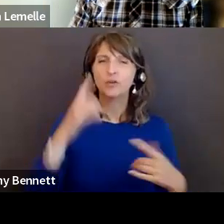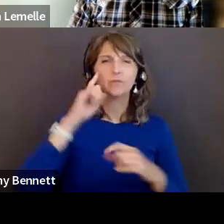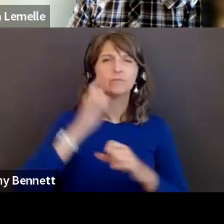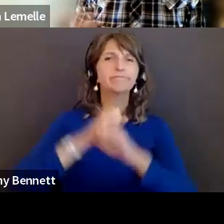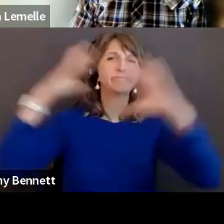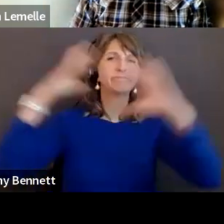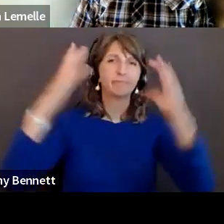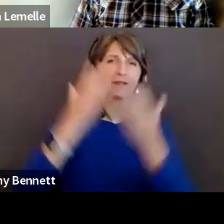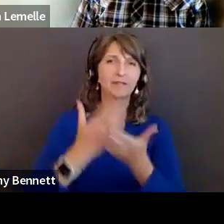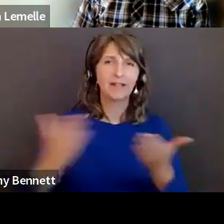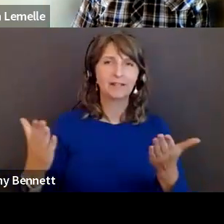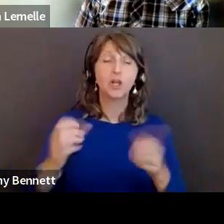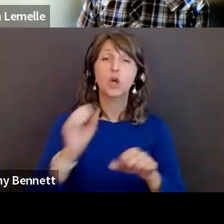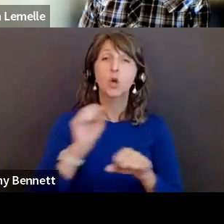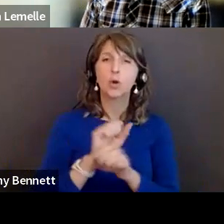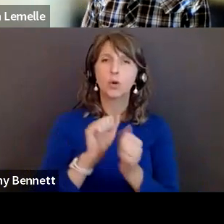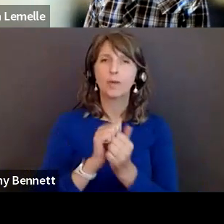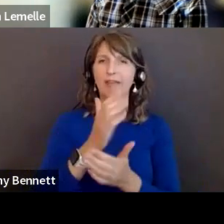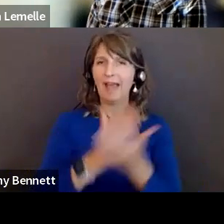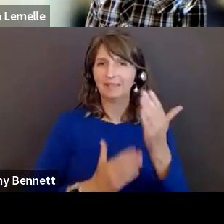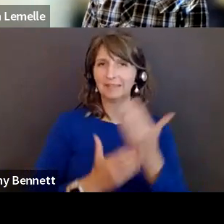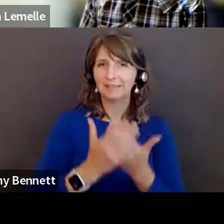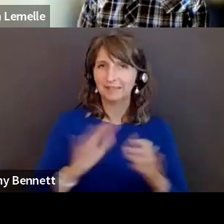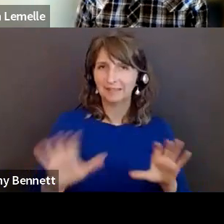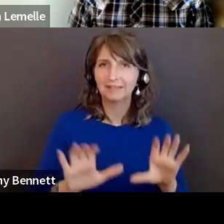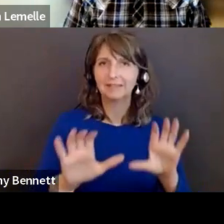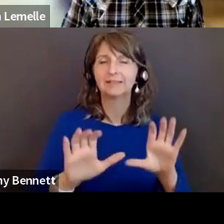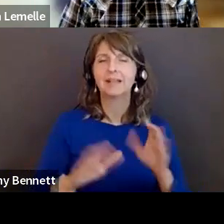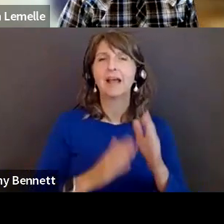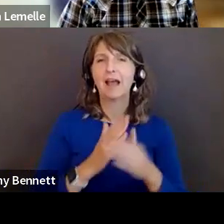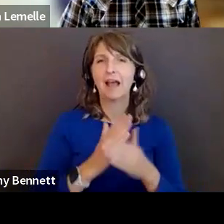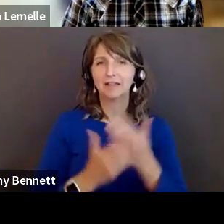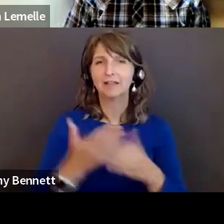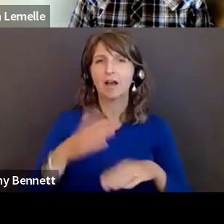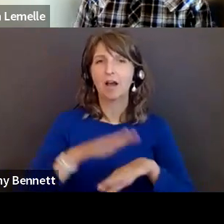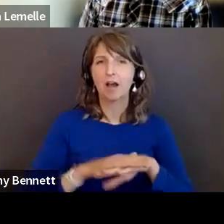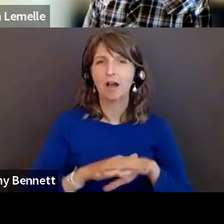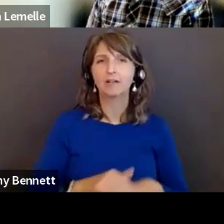Things and like to work with our hands a lot. So I'm, I'm a graduate from both high.